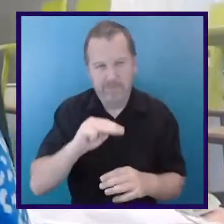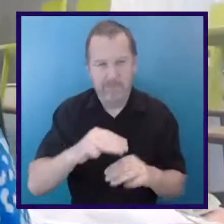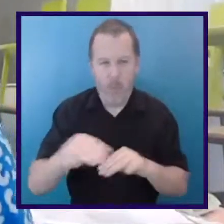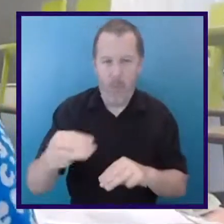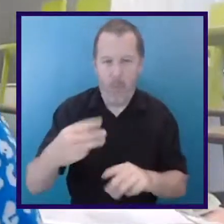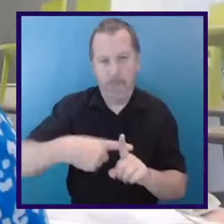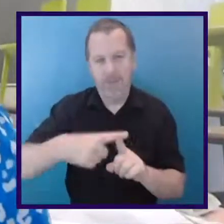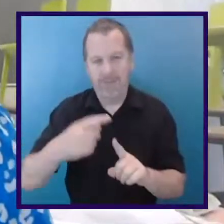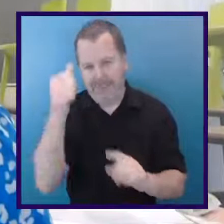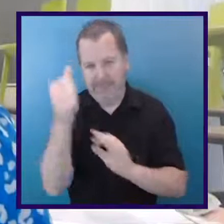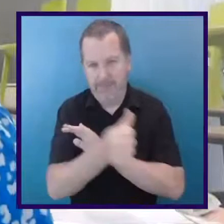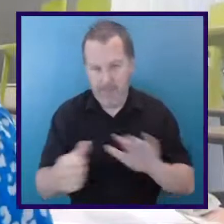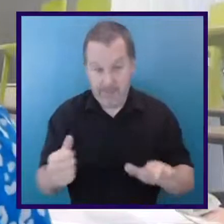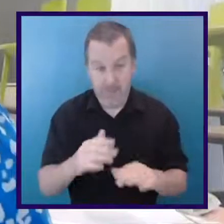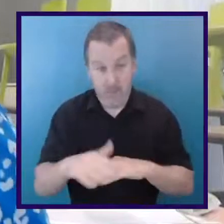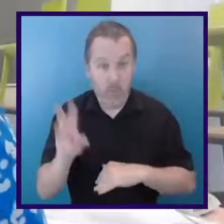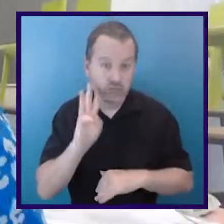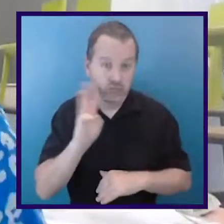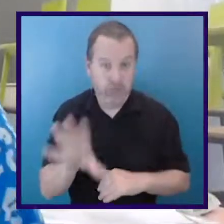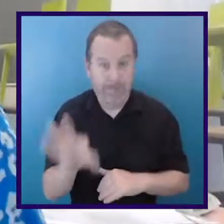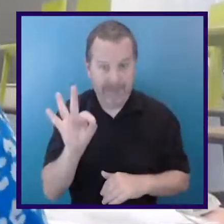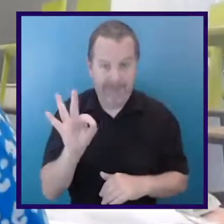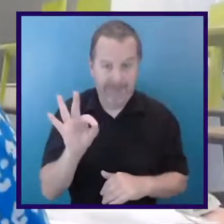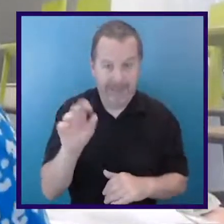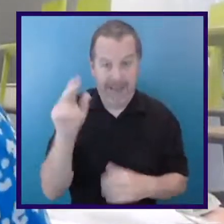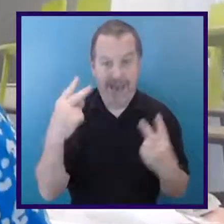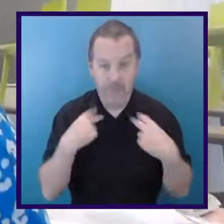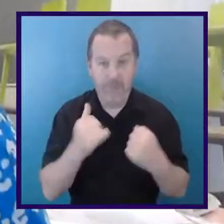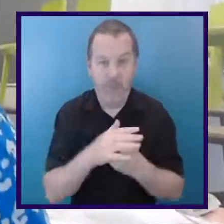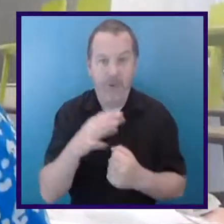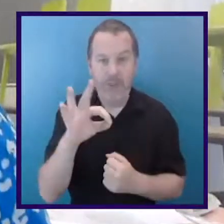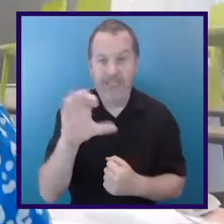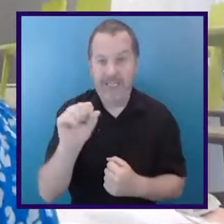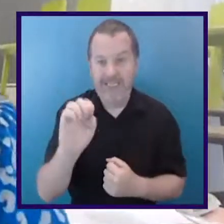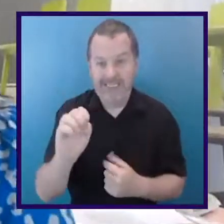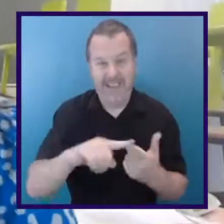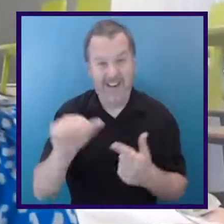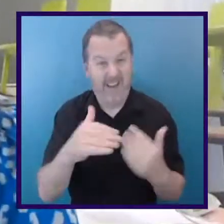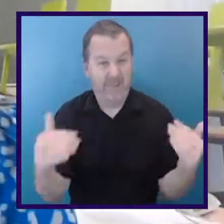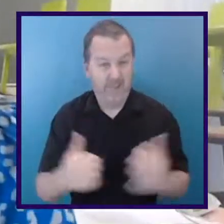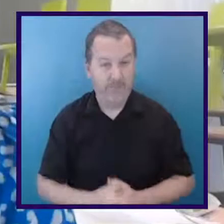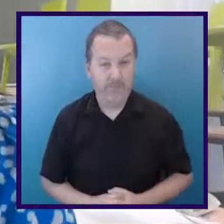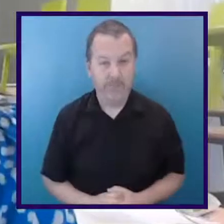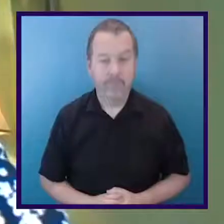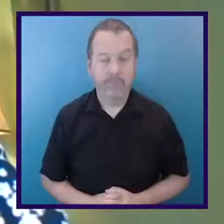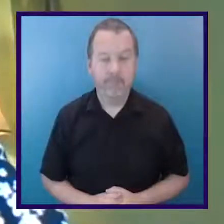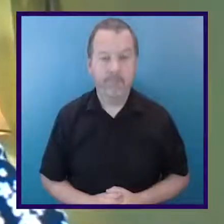make them more likely to select language at GCSE and A level.